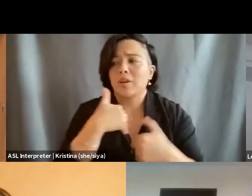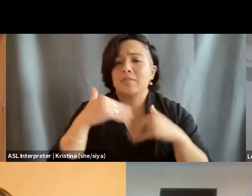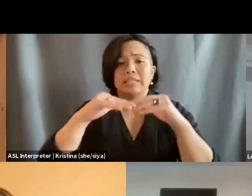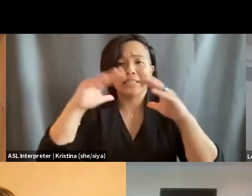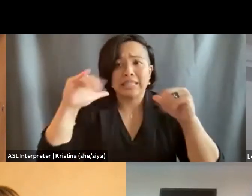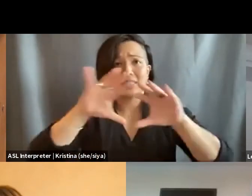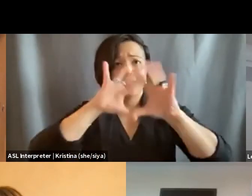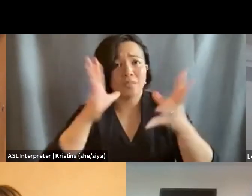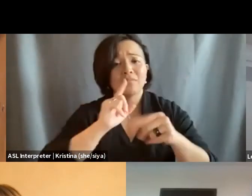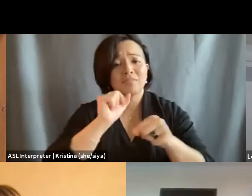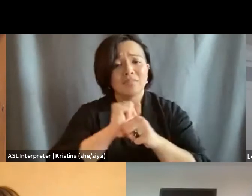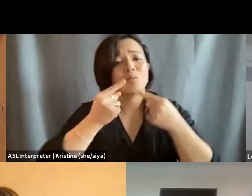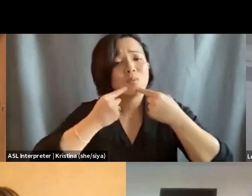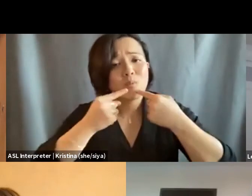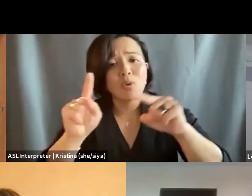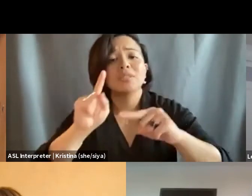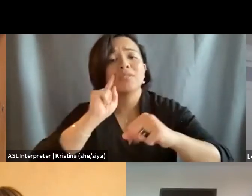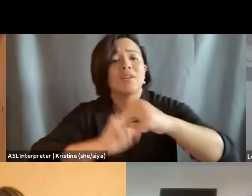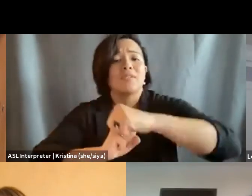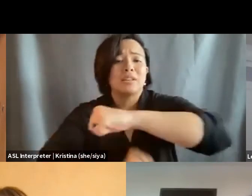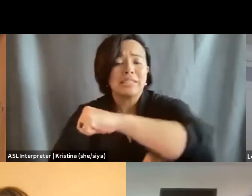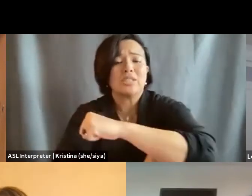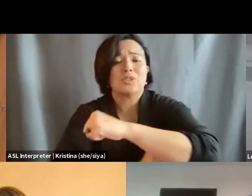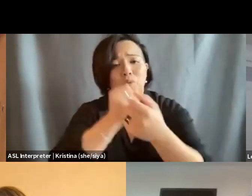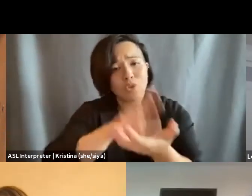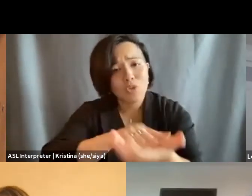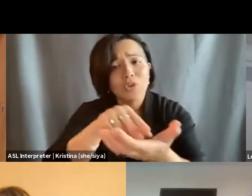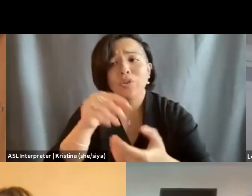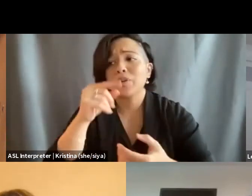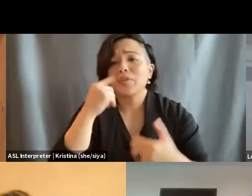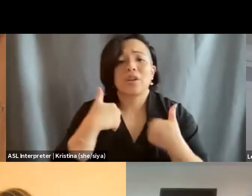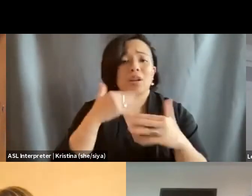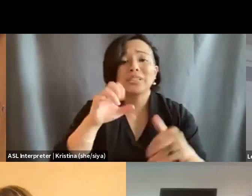martinalized and that's tricky